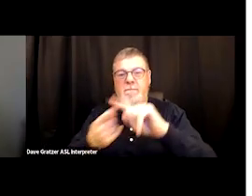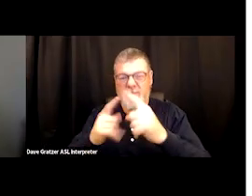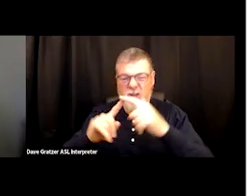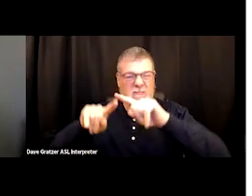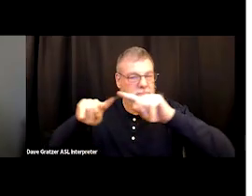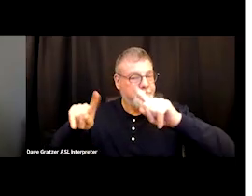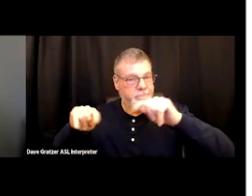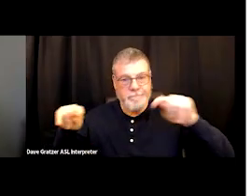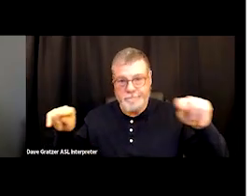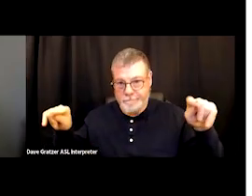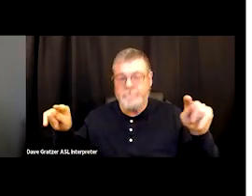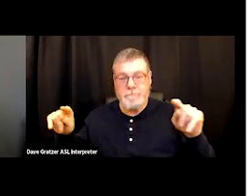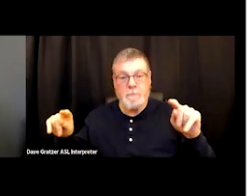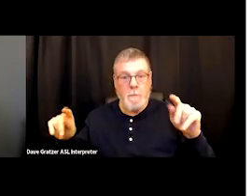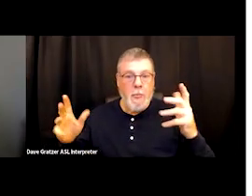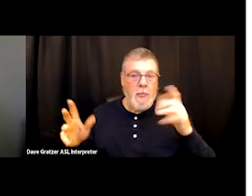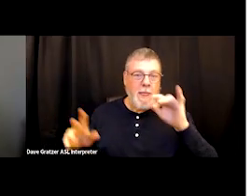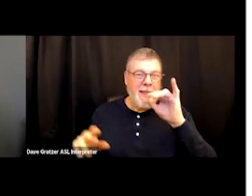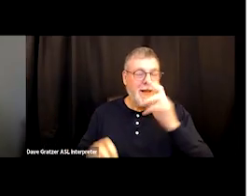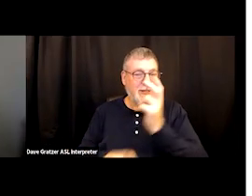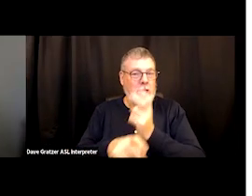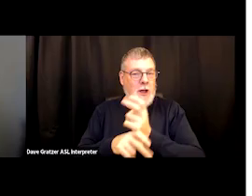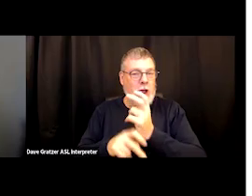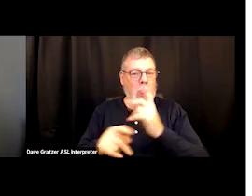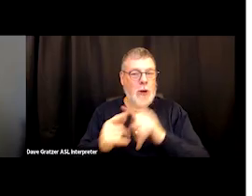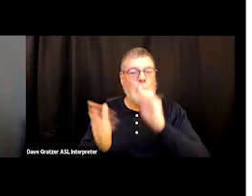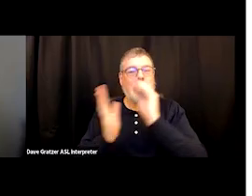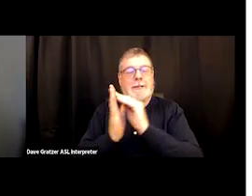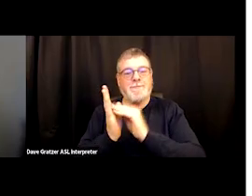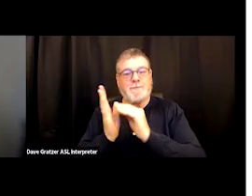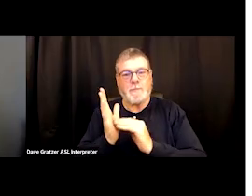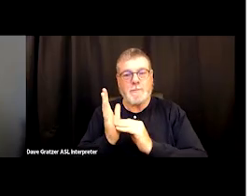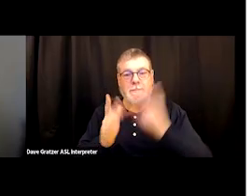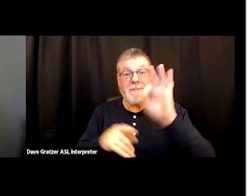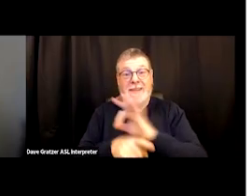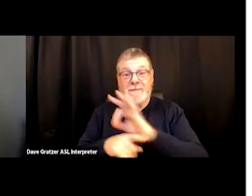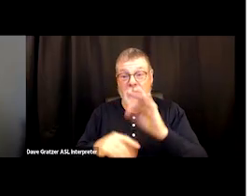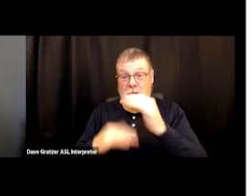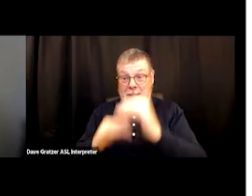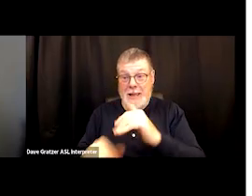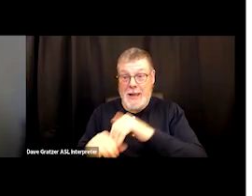So it's difficult to document functional limitations in a workplace setting